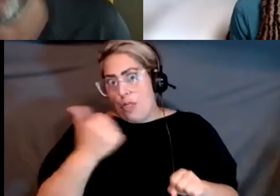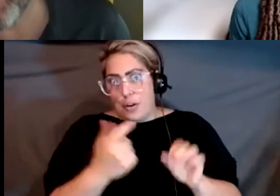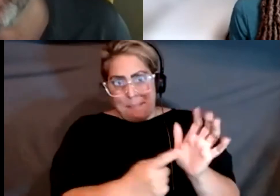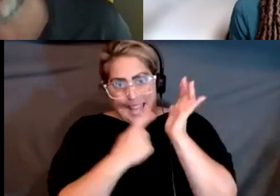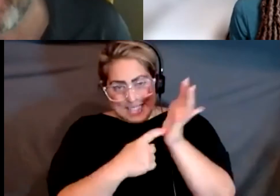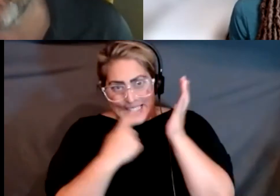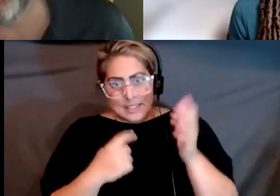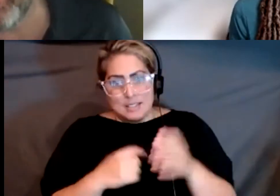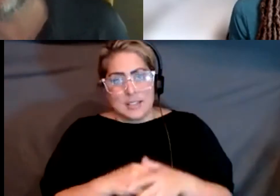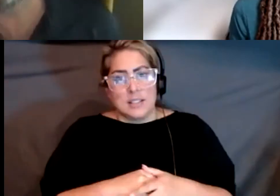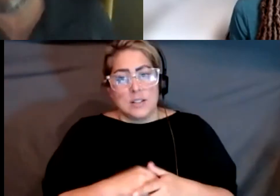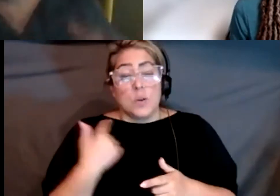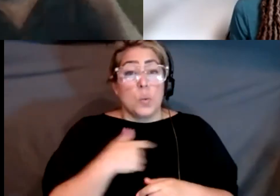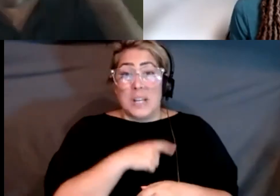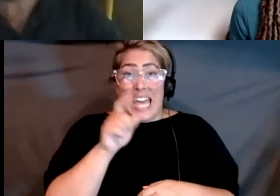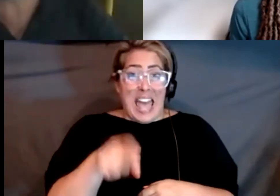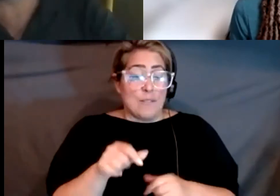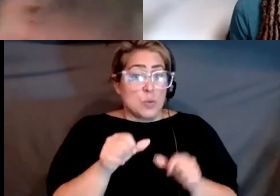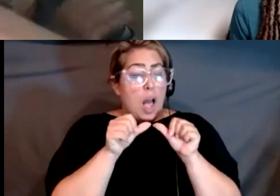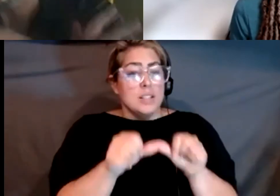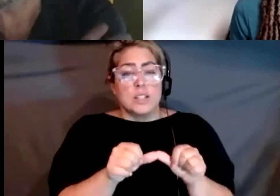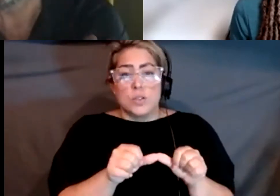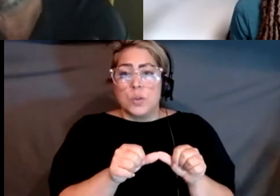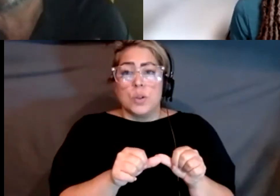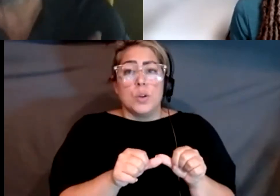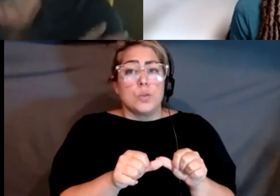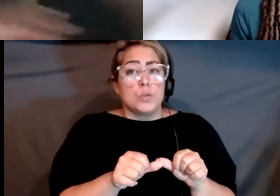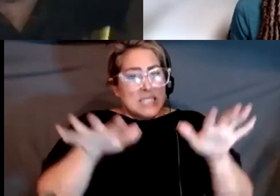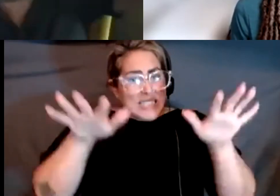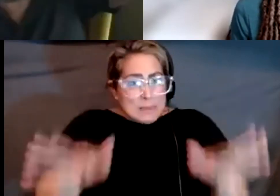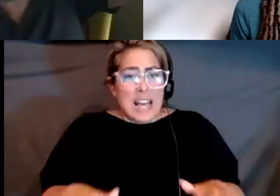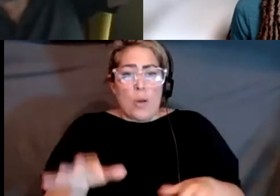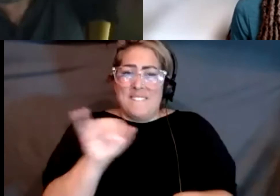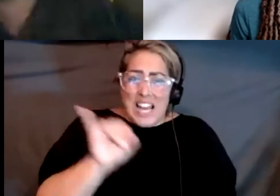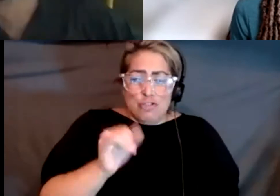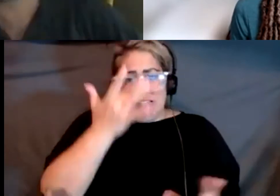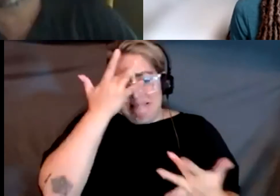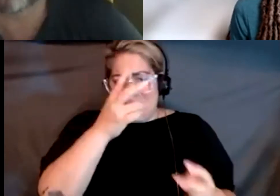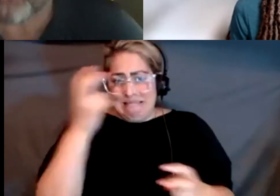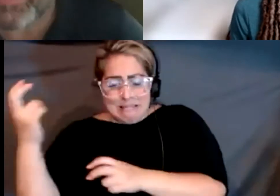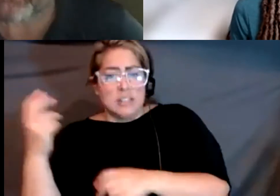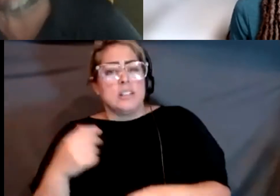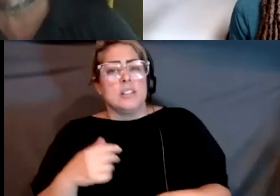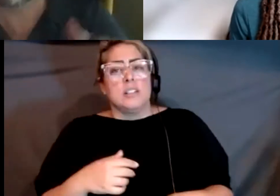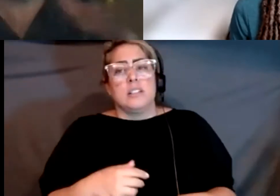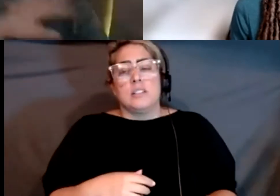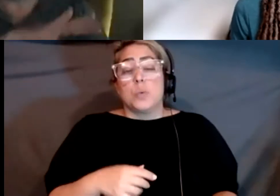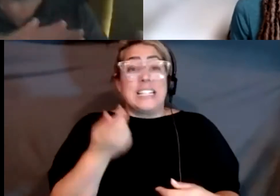to push down on infections. So rather than relax to compare other things we're going to increase.